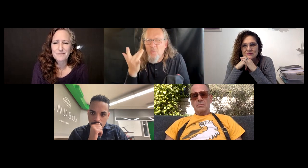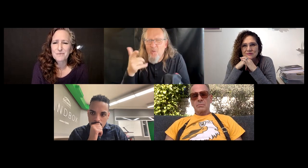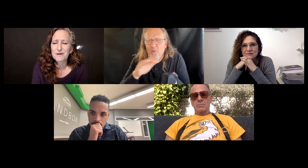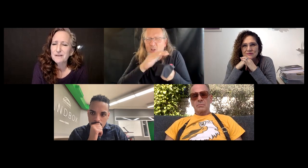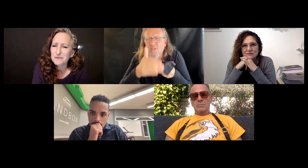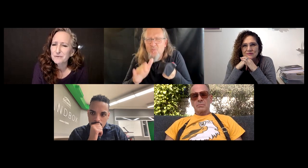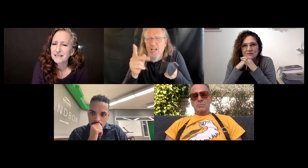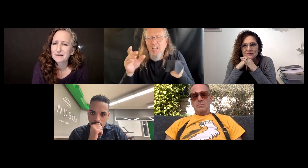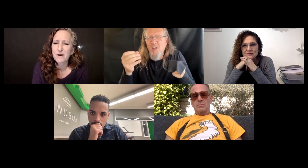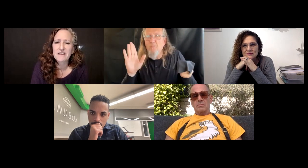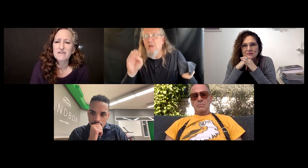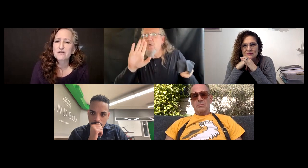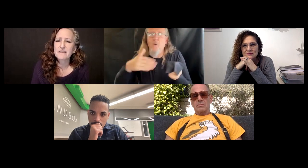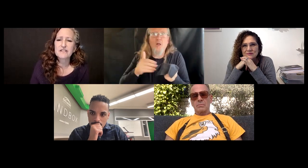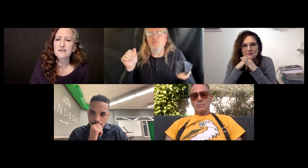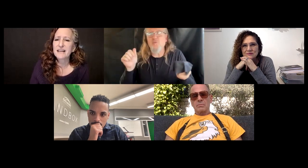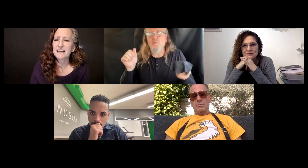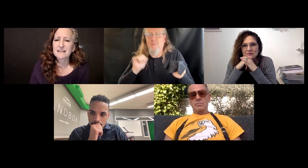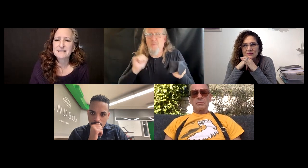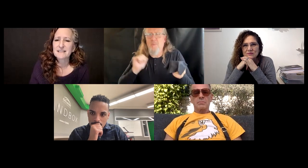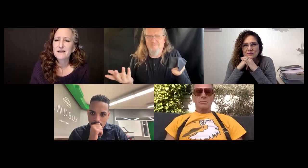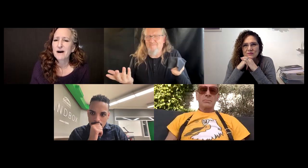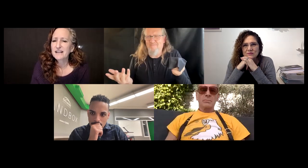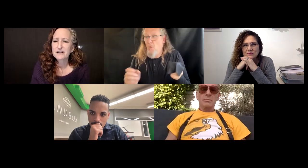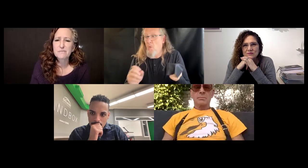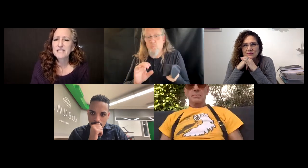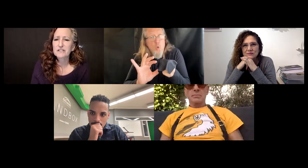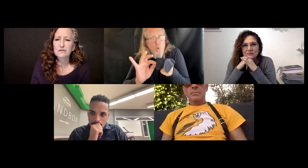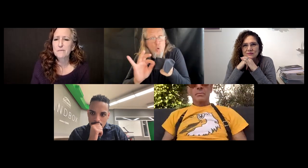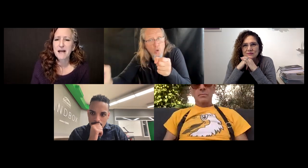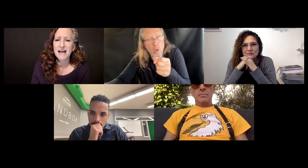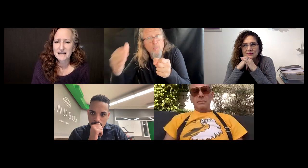Why have you covered your hand? Why are you being so dramatic?